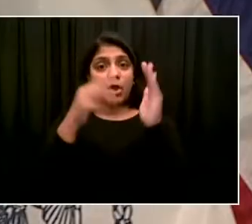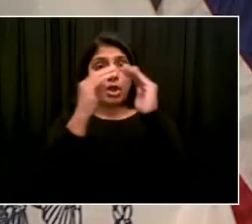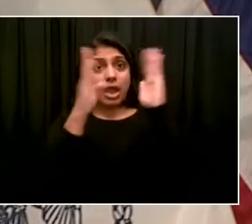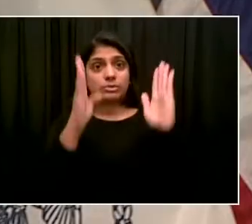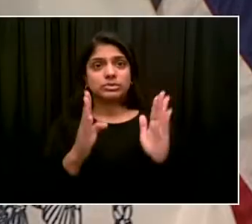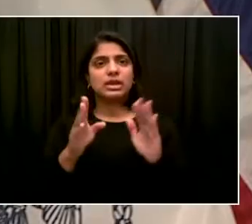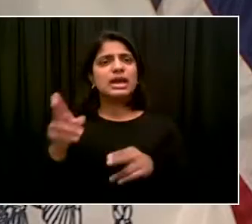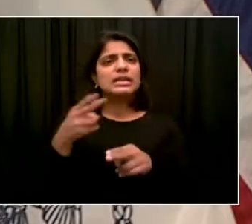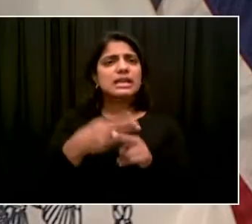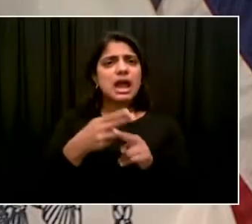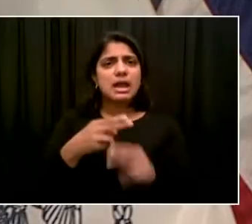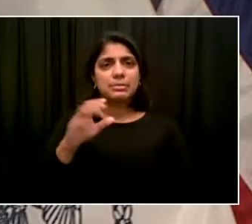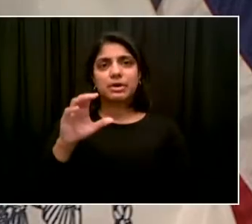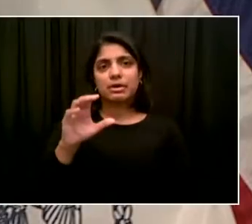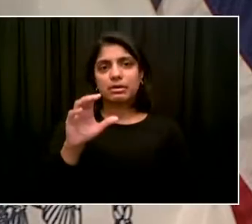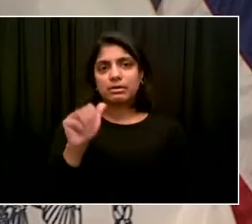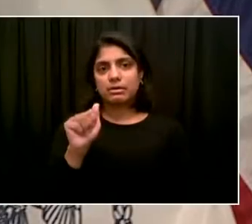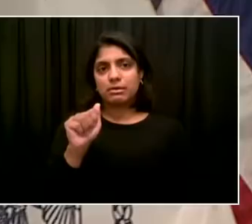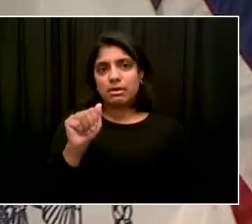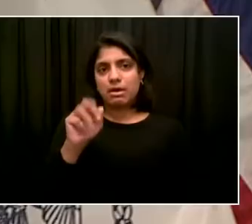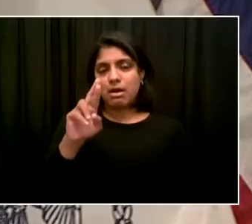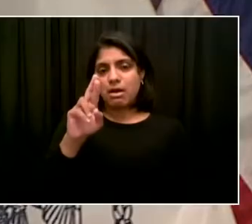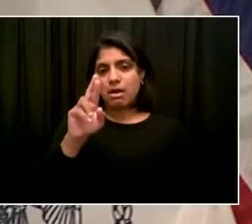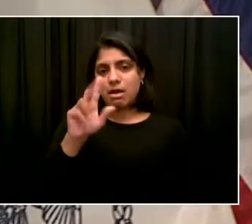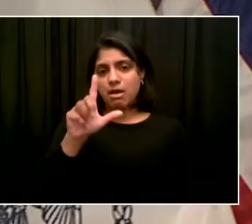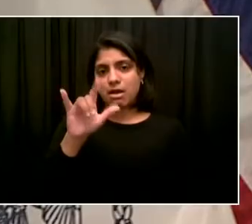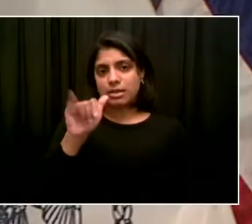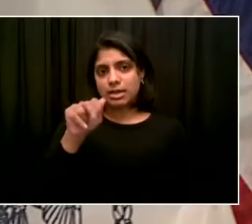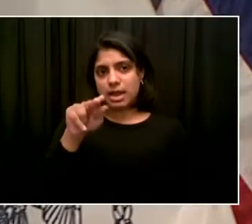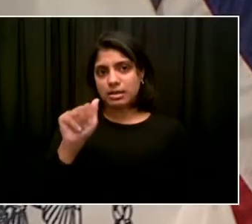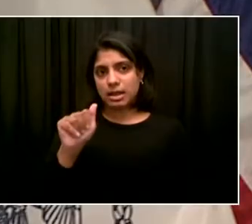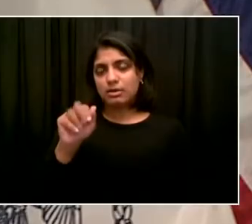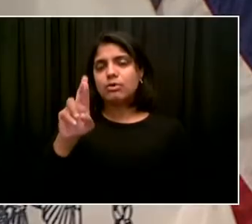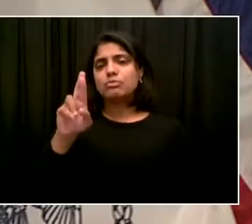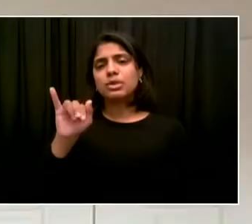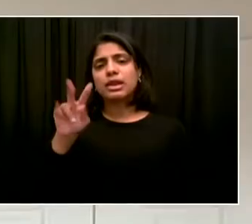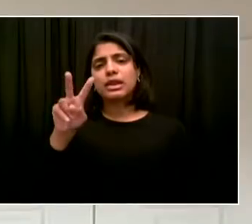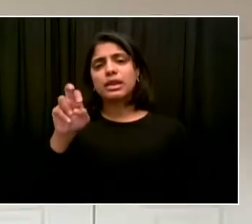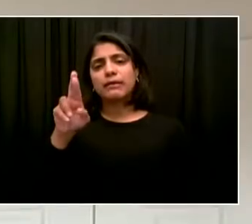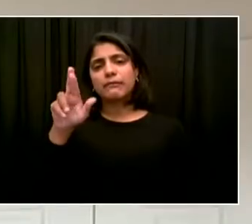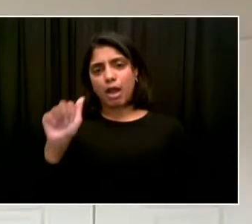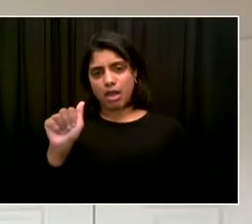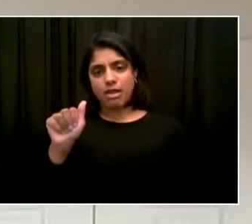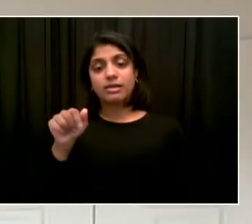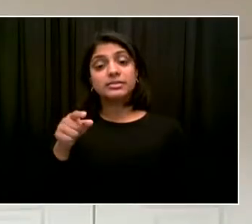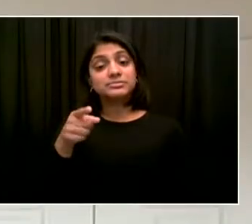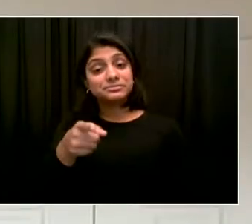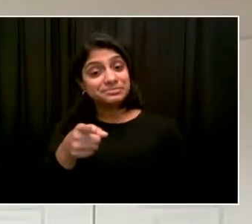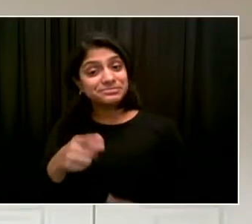THTE EAM THAT MADE THIS HAPPEN. COUNCILMEMBER